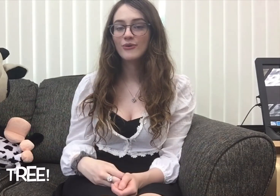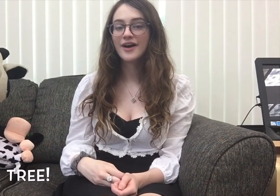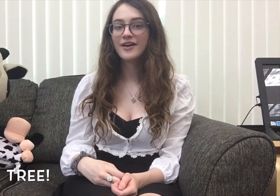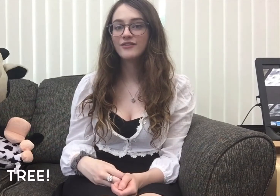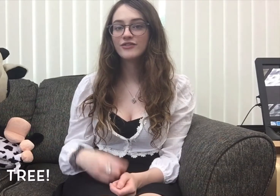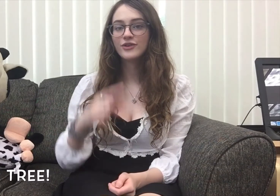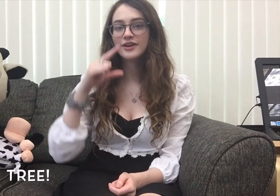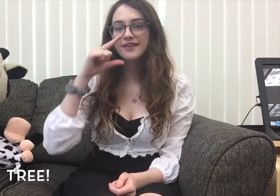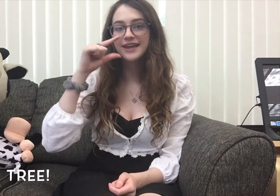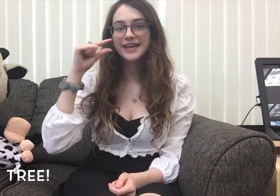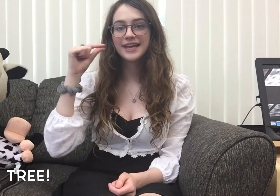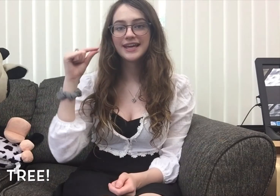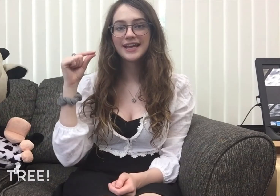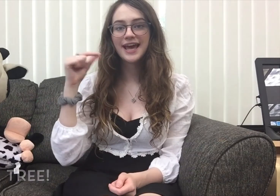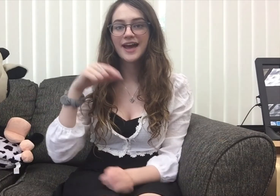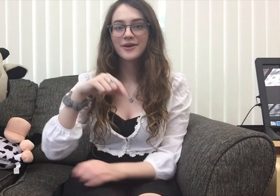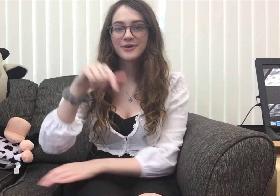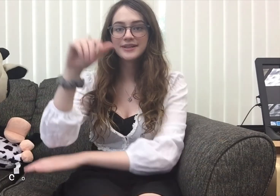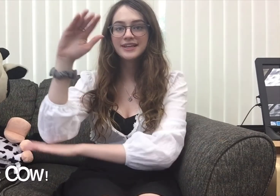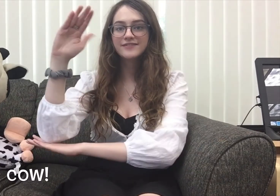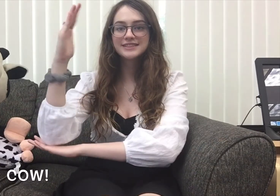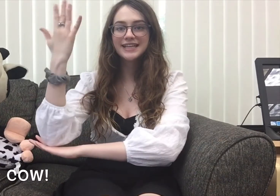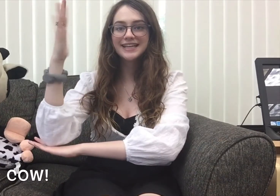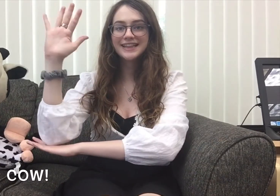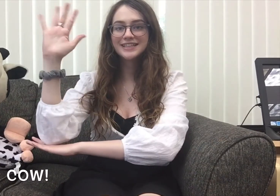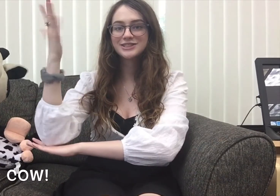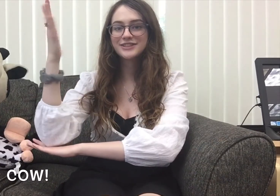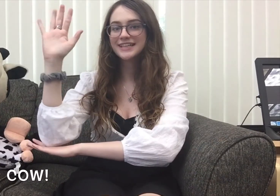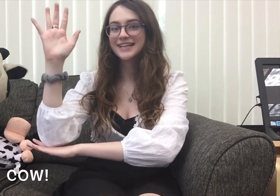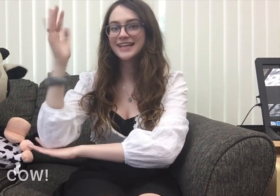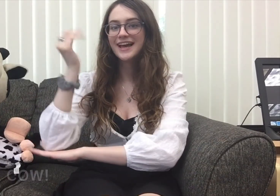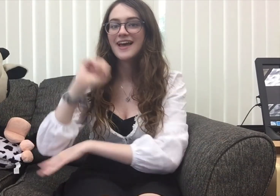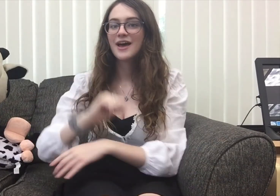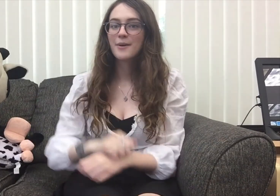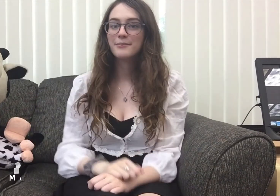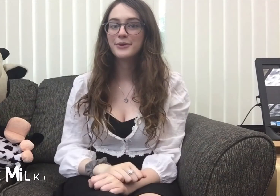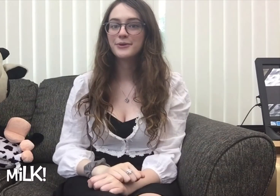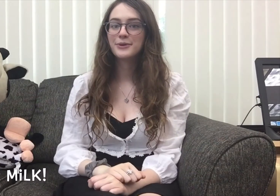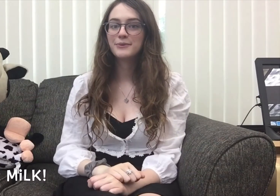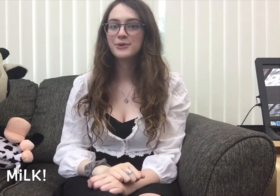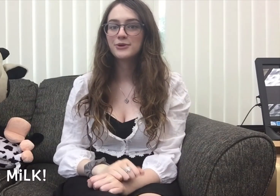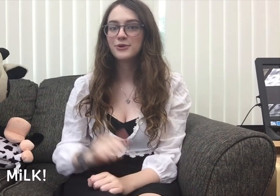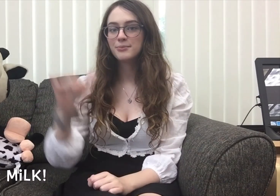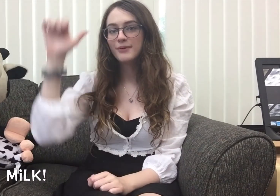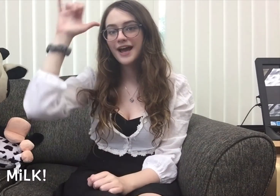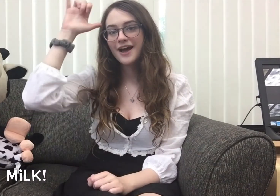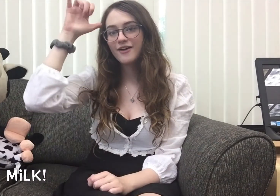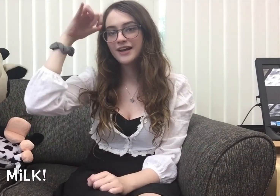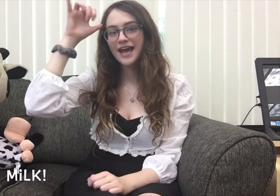One for the kitty cat who lives in the tree Moo, moo, brown cow